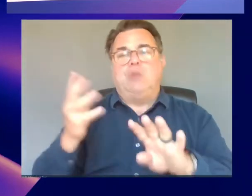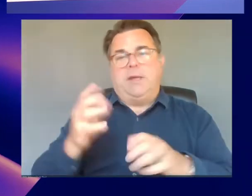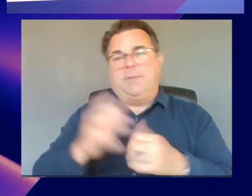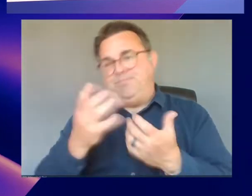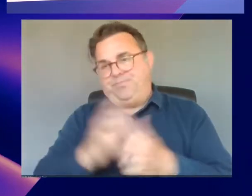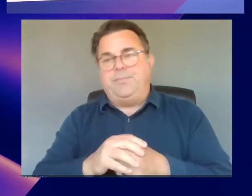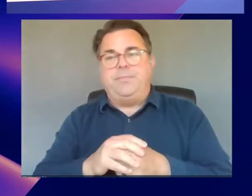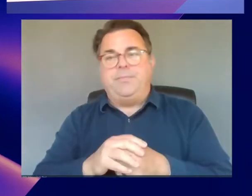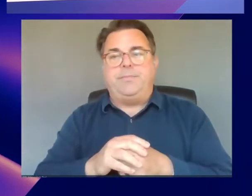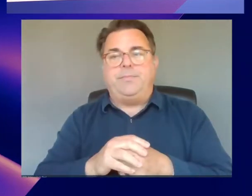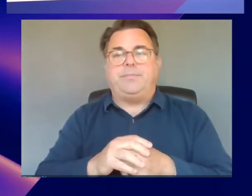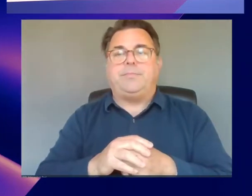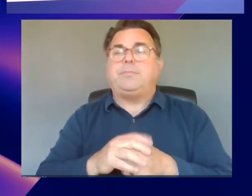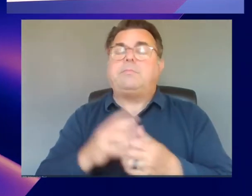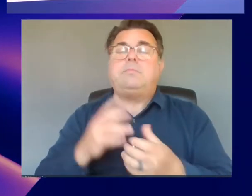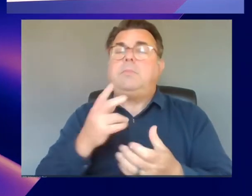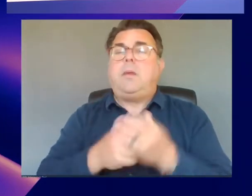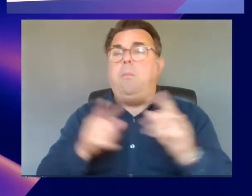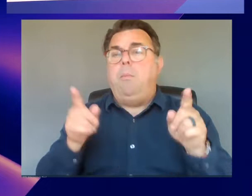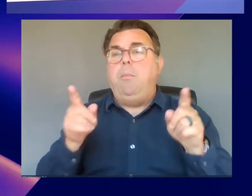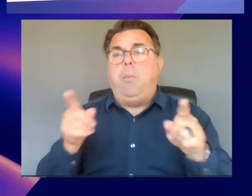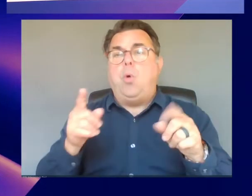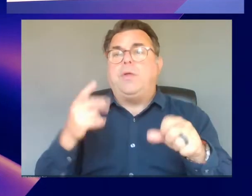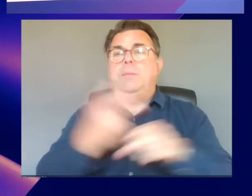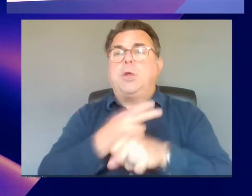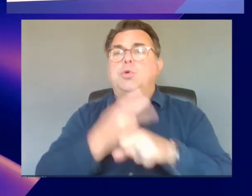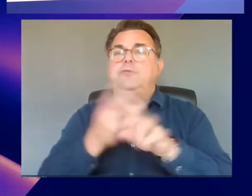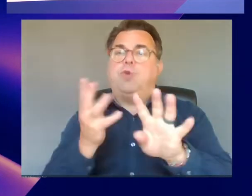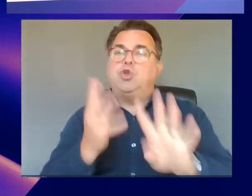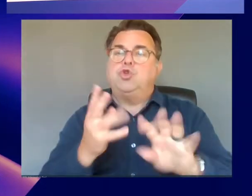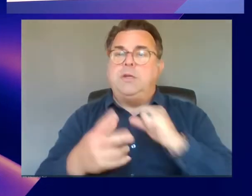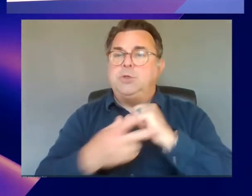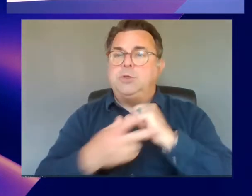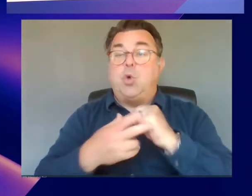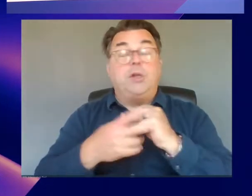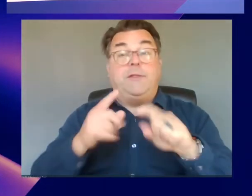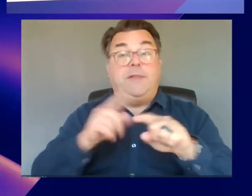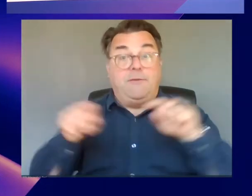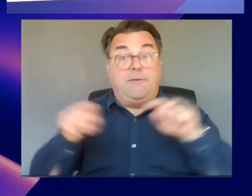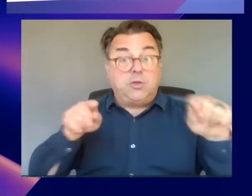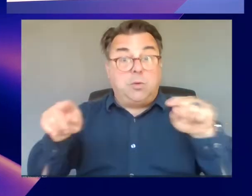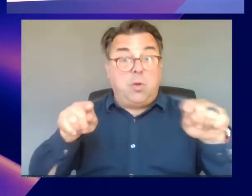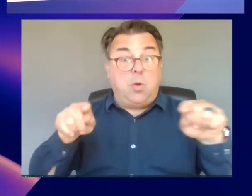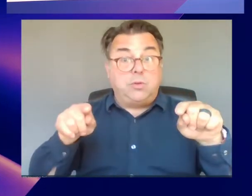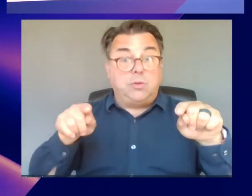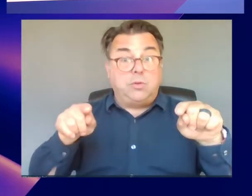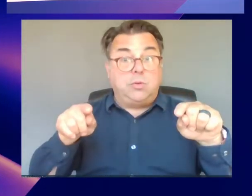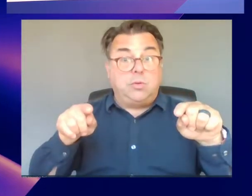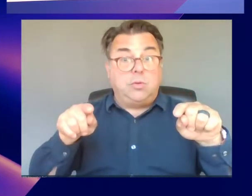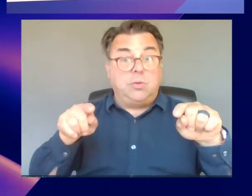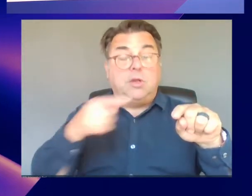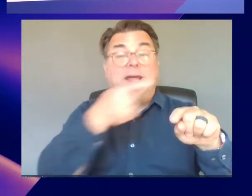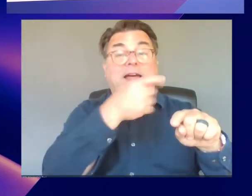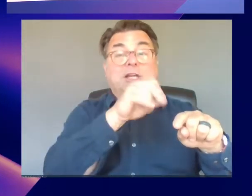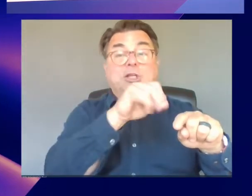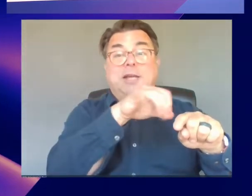They both can be used for stream storage. The difference is Kinesis, so Amazon Kinesis Data Firehose is basically